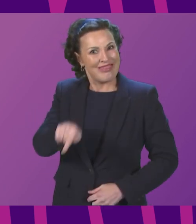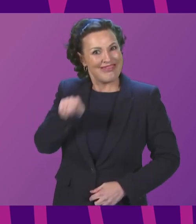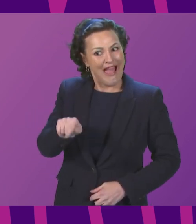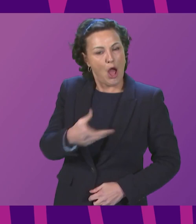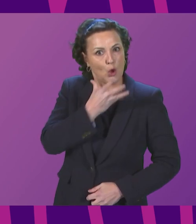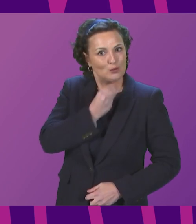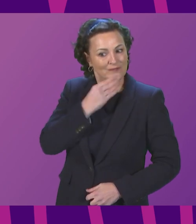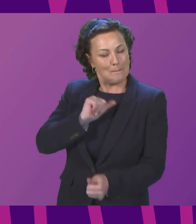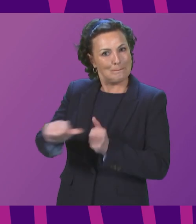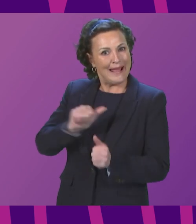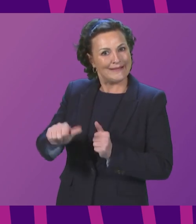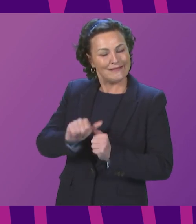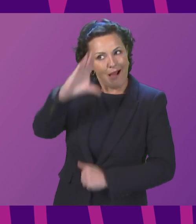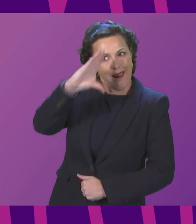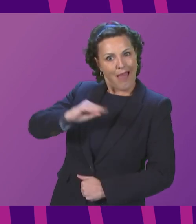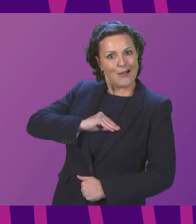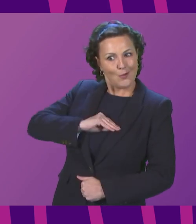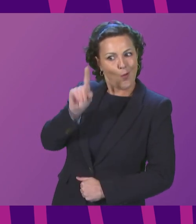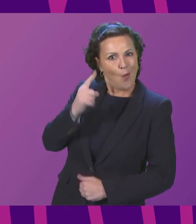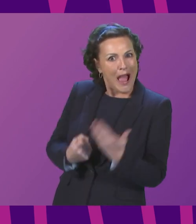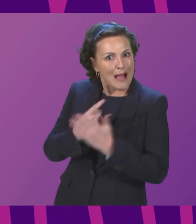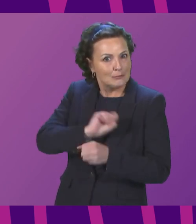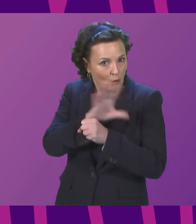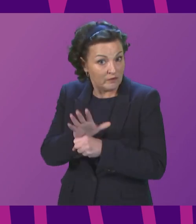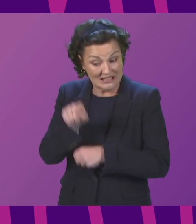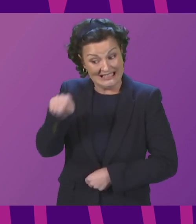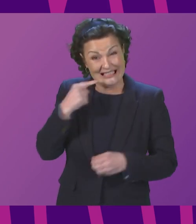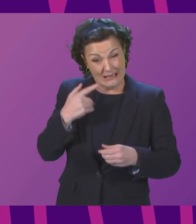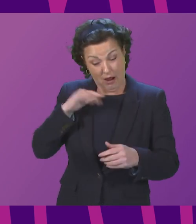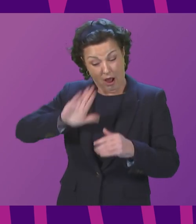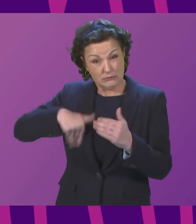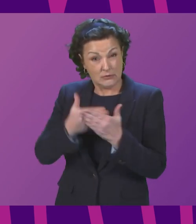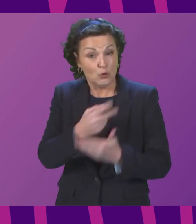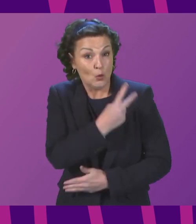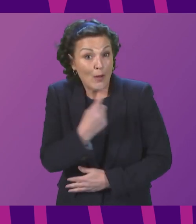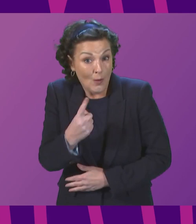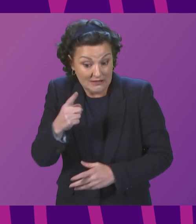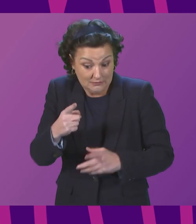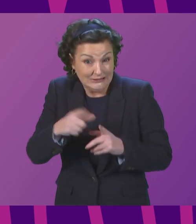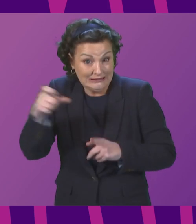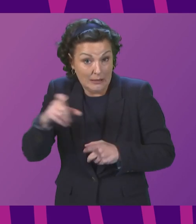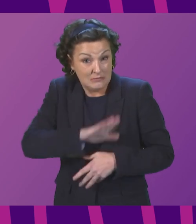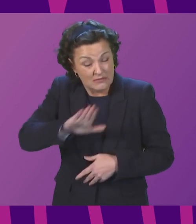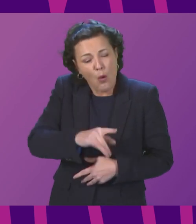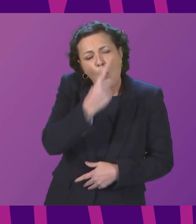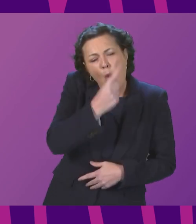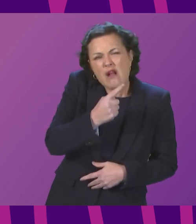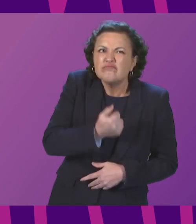It suggested, in the week to 23 December, that one in 40 people in Scotland had Covid.